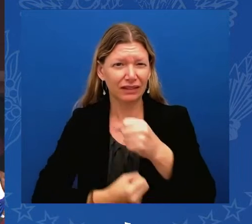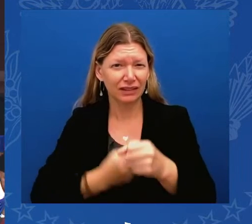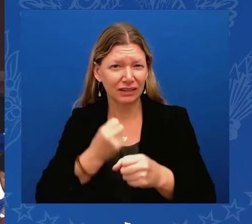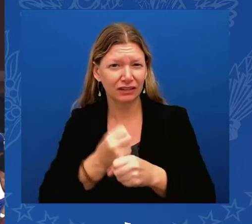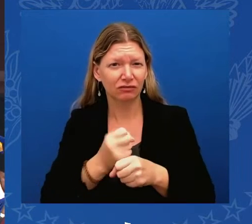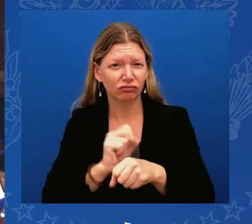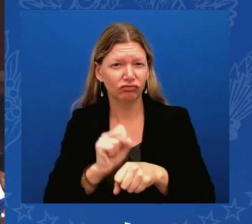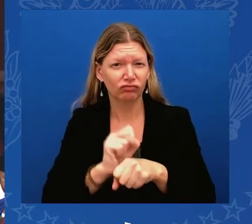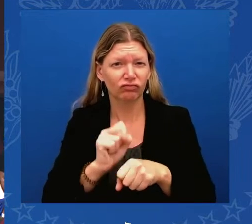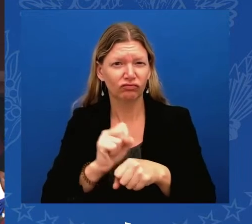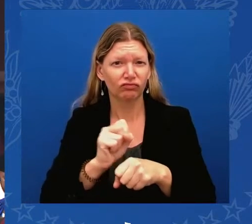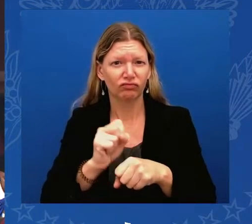and weapons of mass destruction.